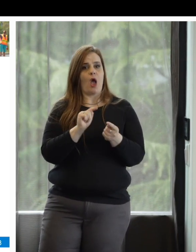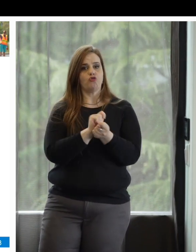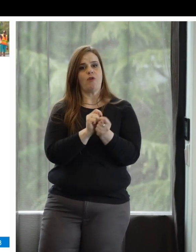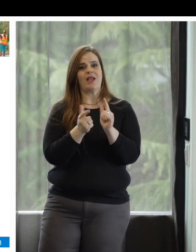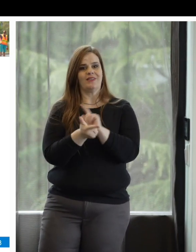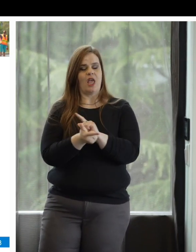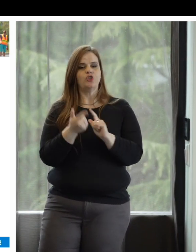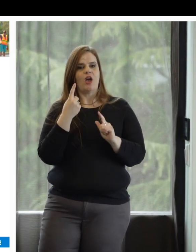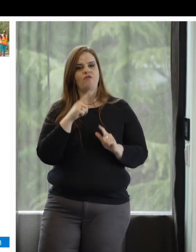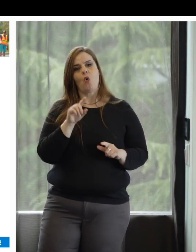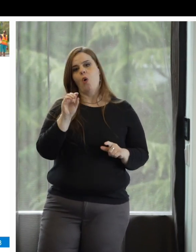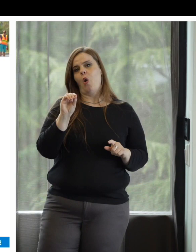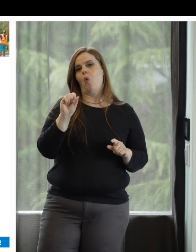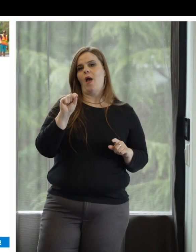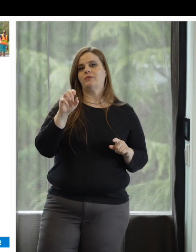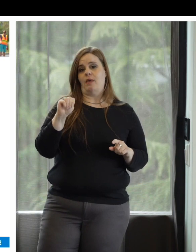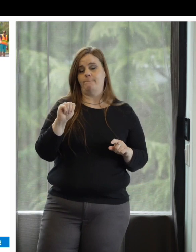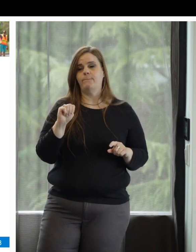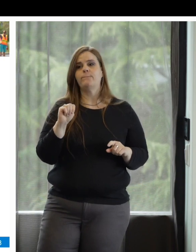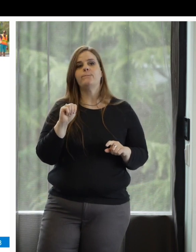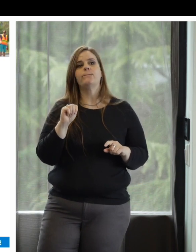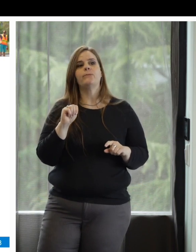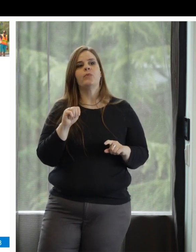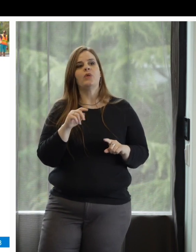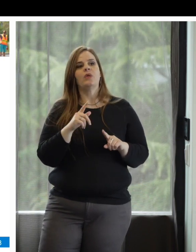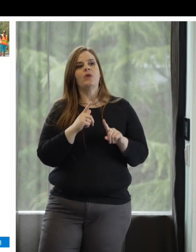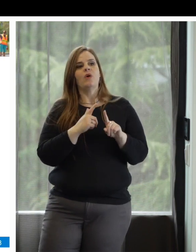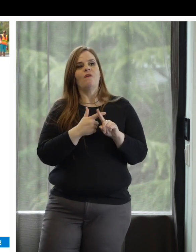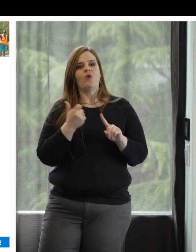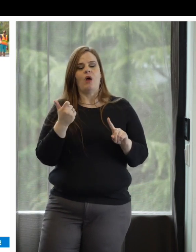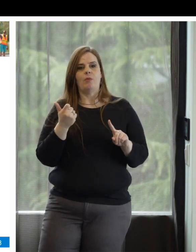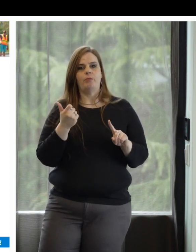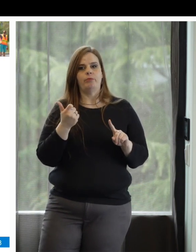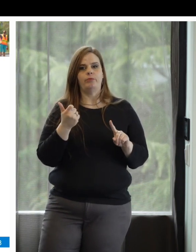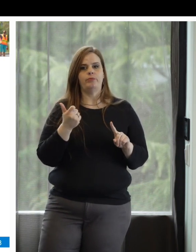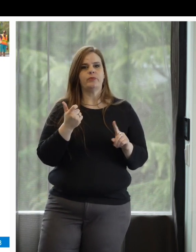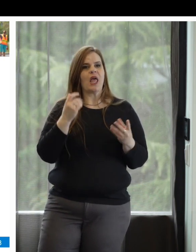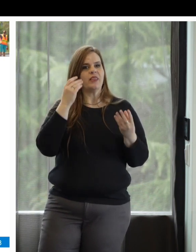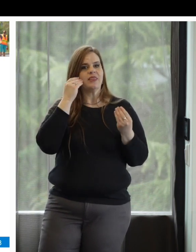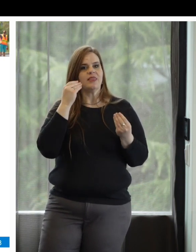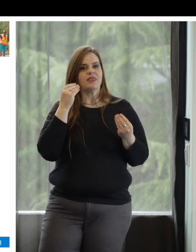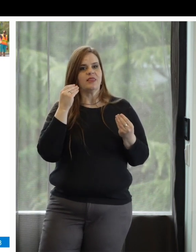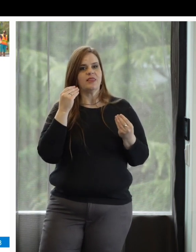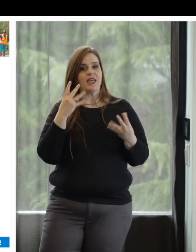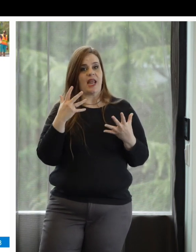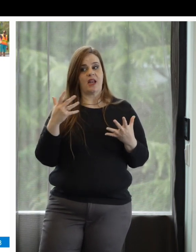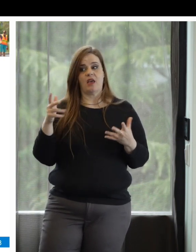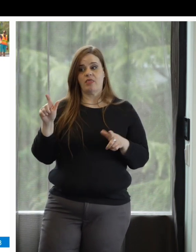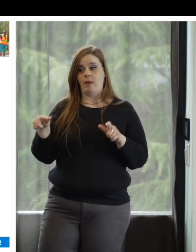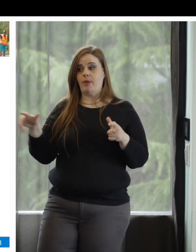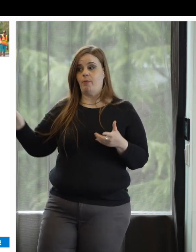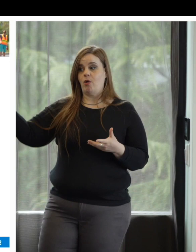O S M. From data that people collect to O S M and